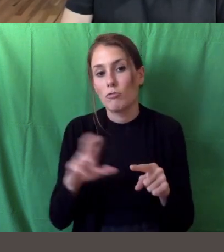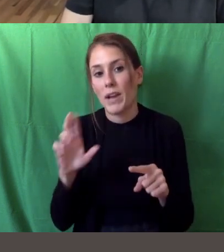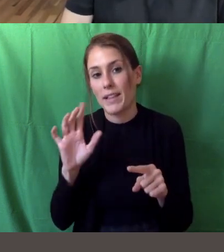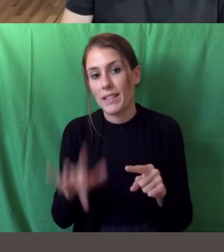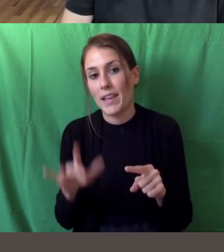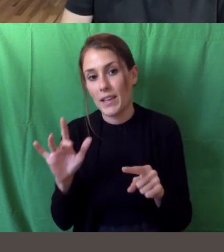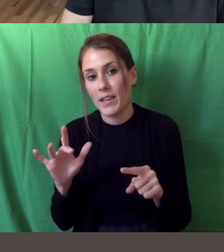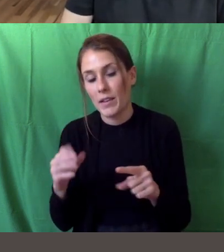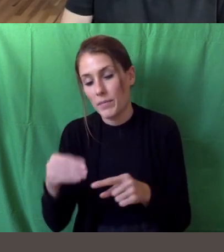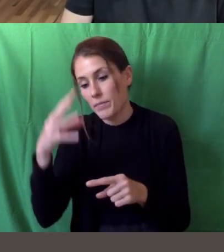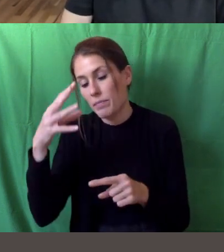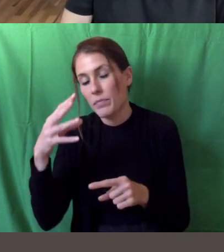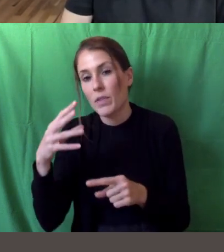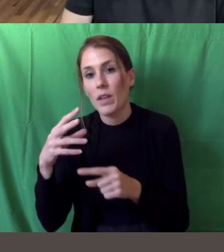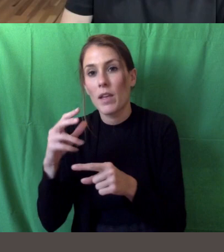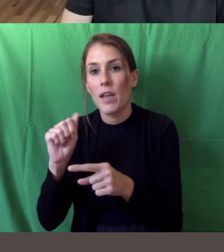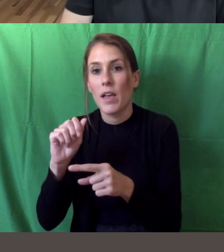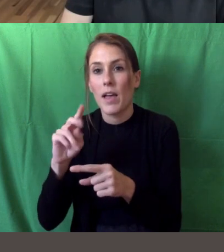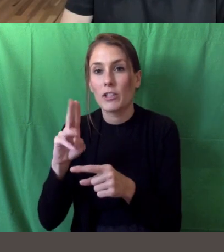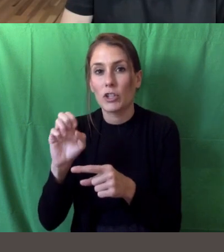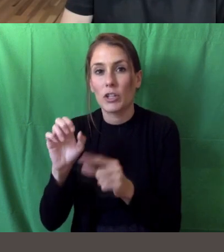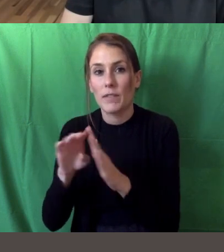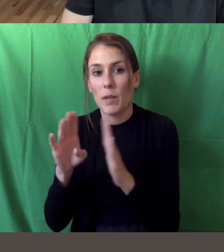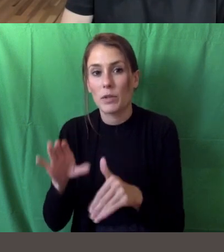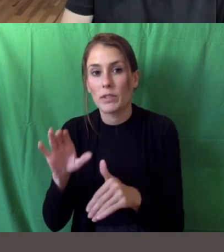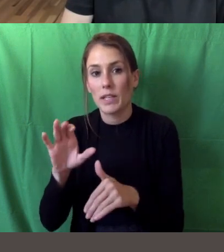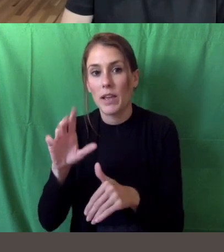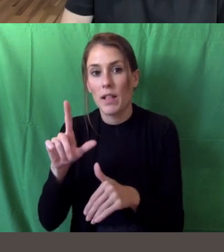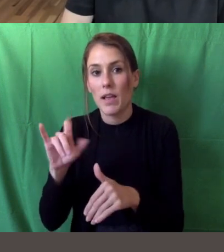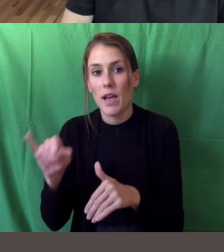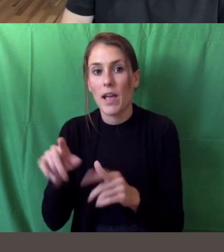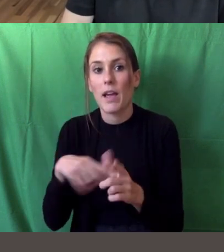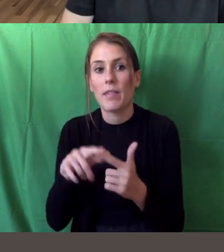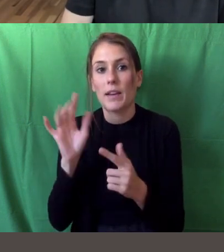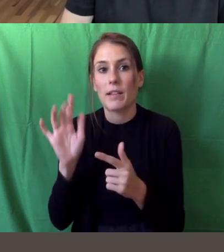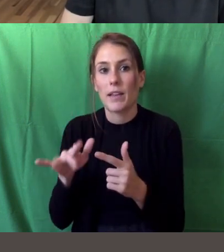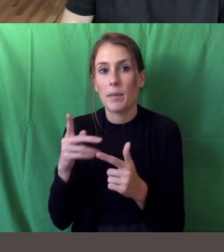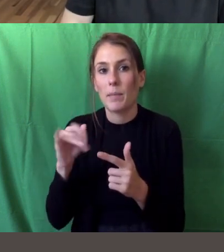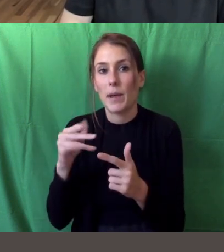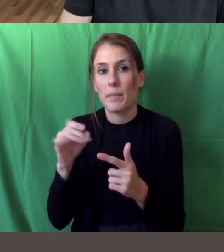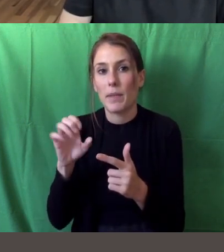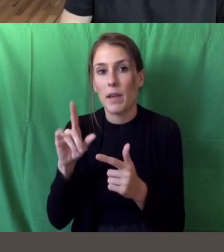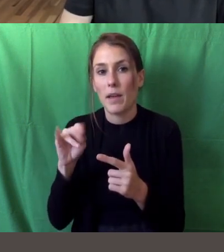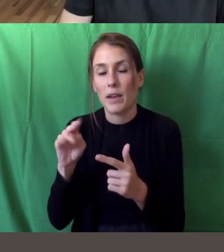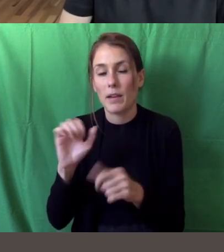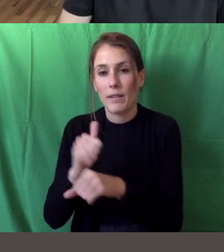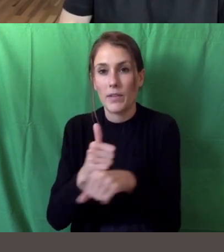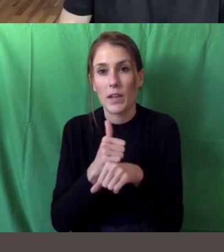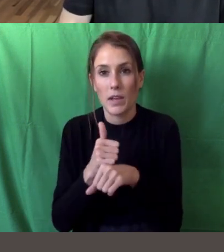YAML again, navigate to Azure Developer CLI, and then click Configure a DevOps Pipeline, Pipeline Config.